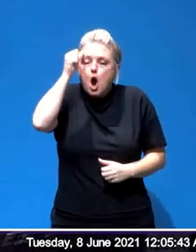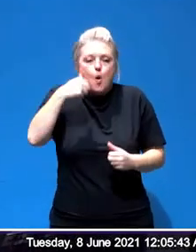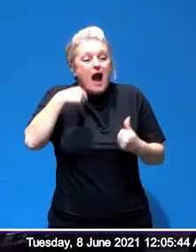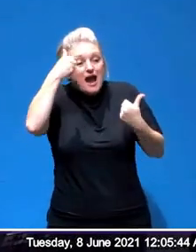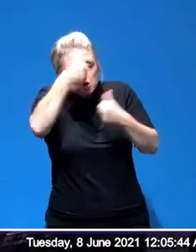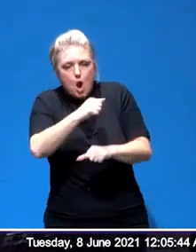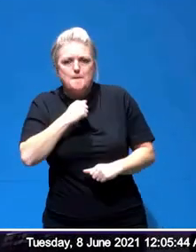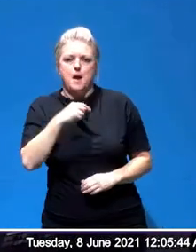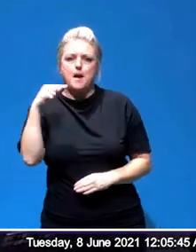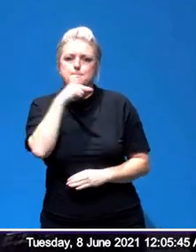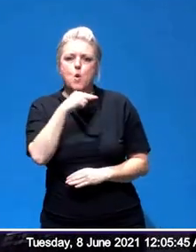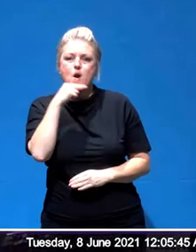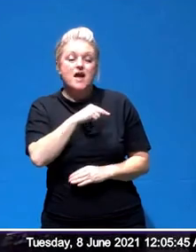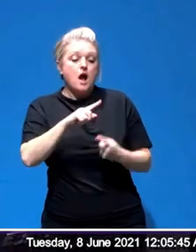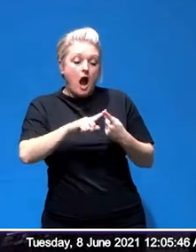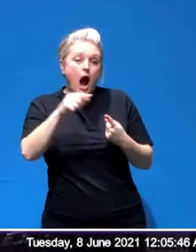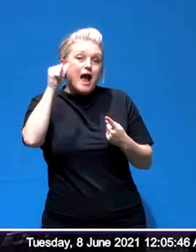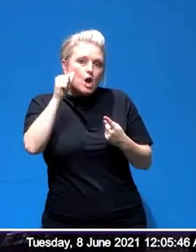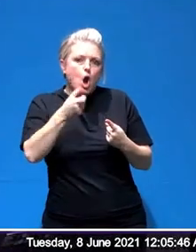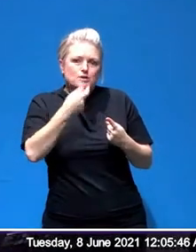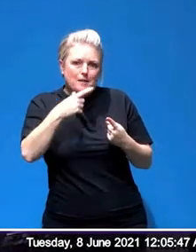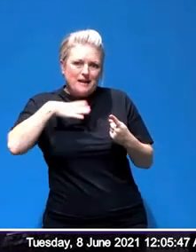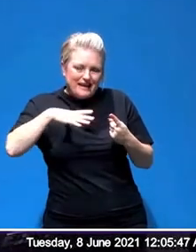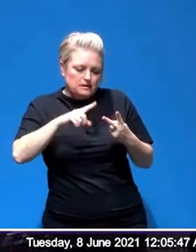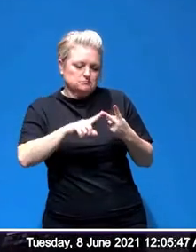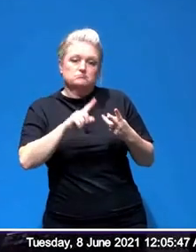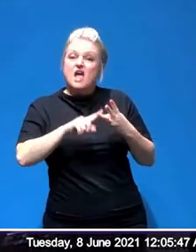how many vials of midazolam he needs, I know how to hold him.